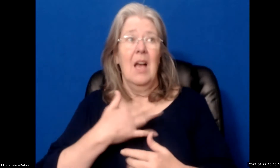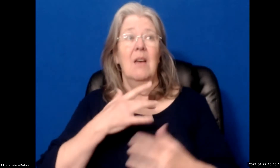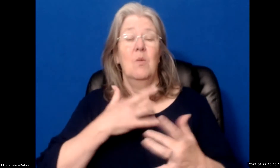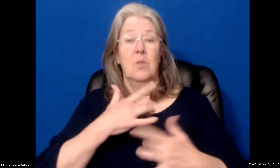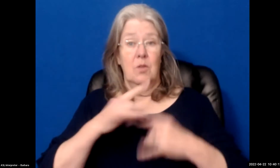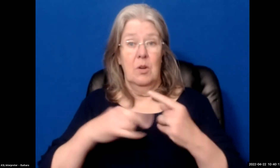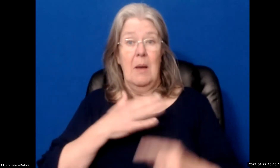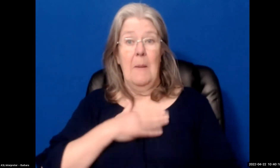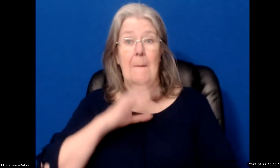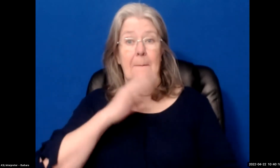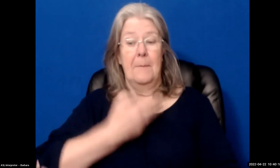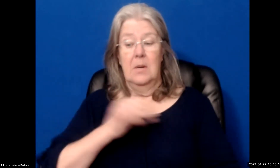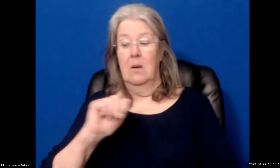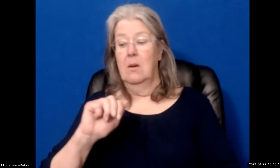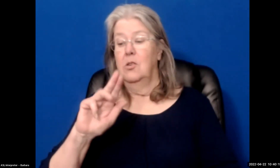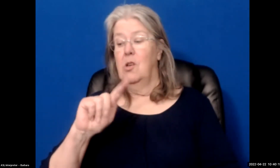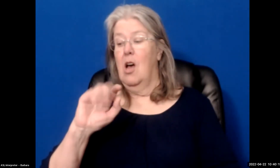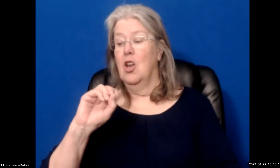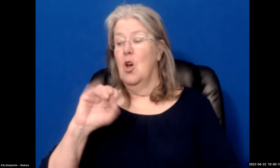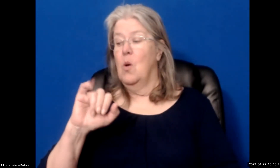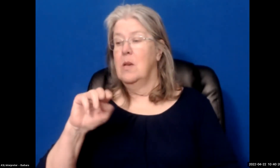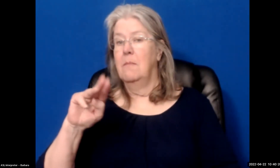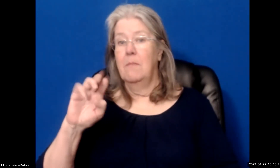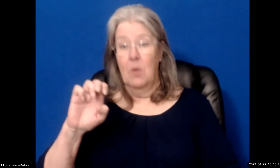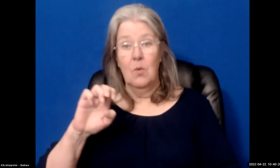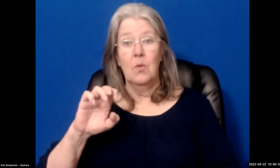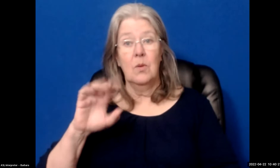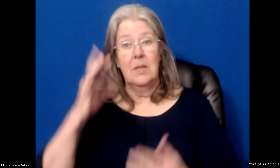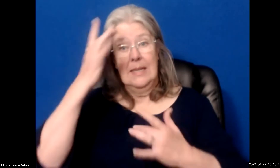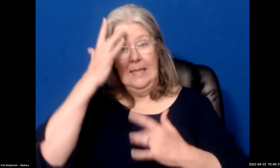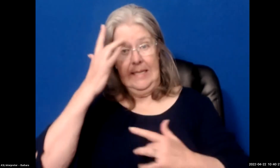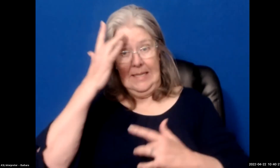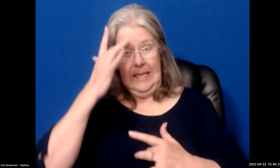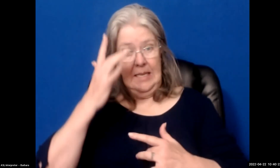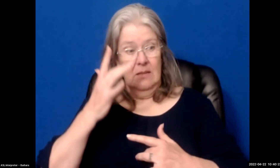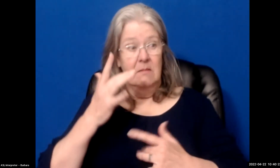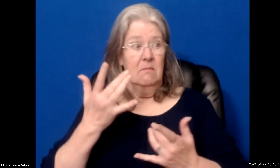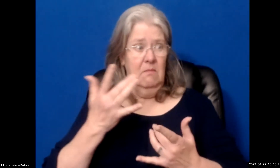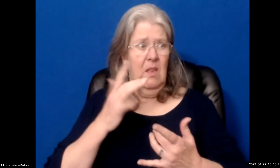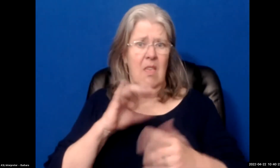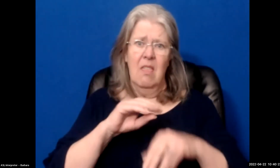that could be affected by the vaccine, or whether it would work for her, her being on